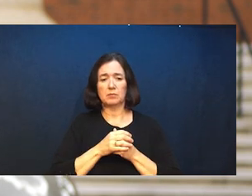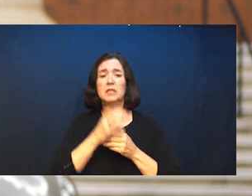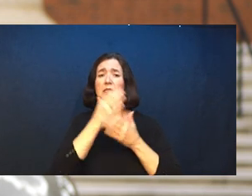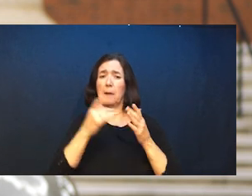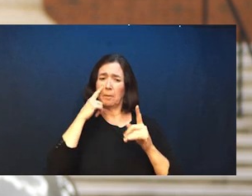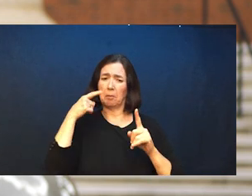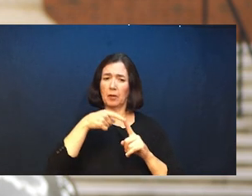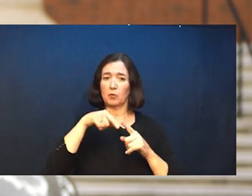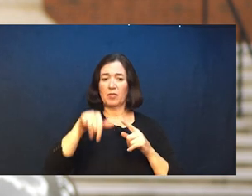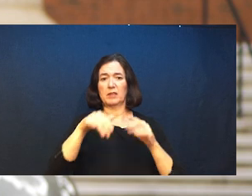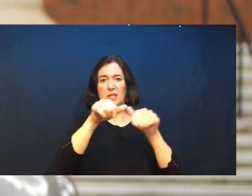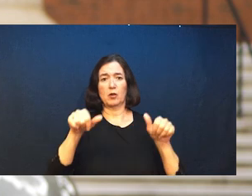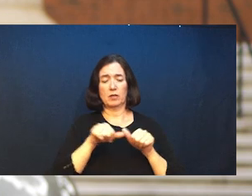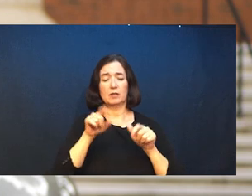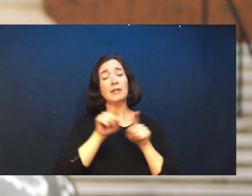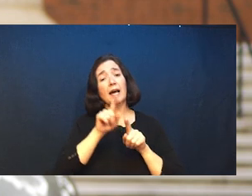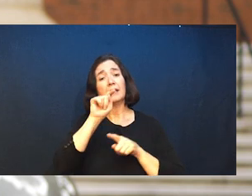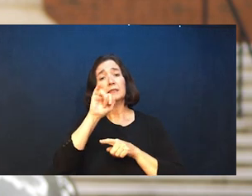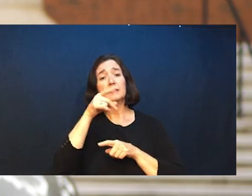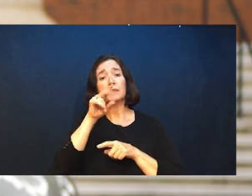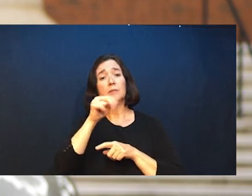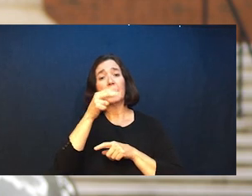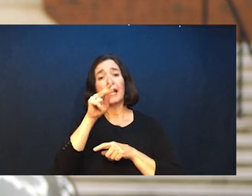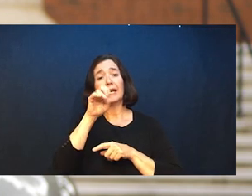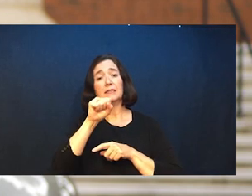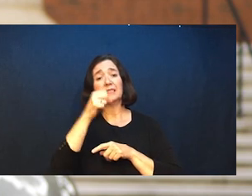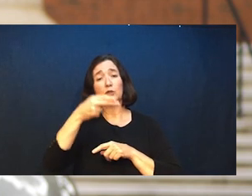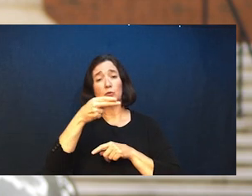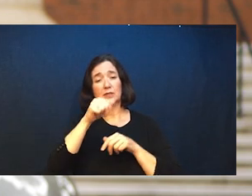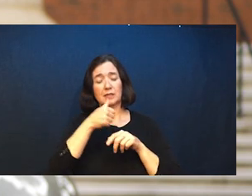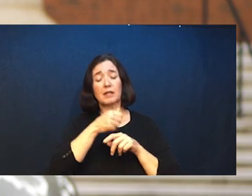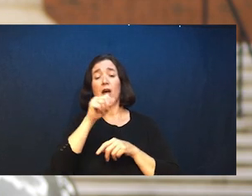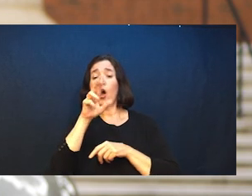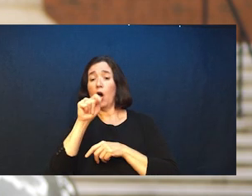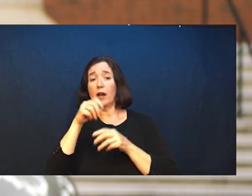such as the Tipton-Haynes Historic Site, art in the Hollars, Appalachian poets,